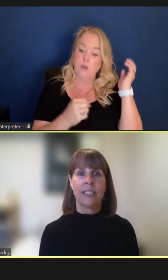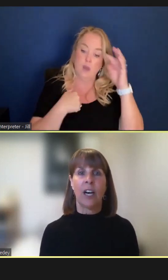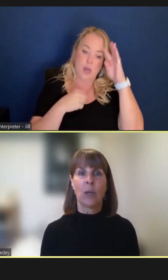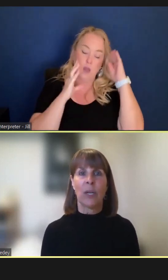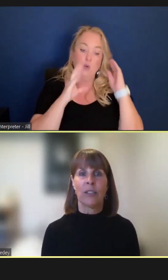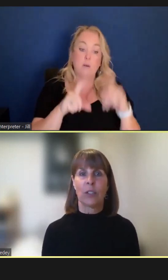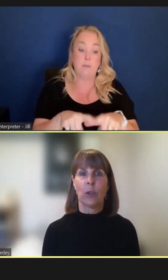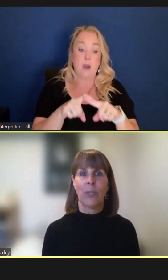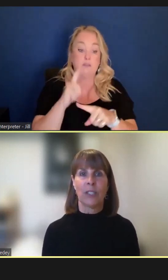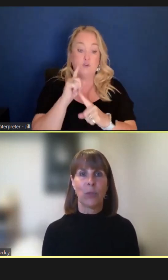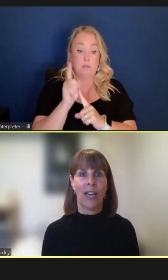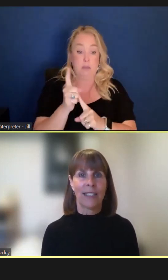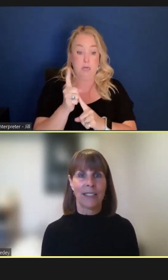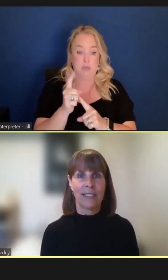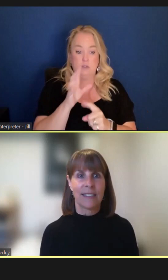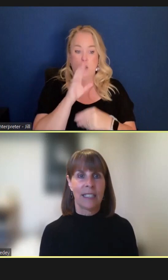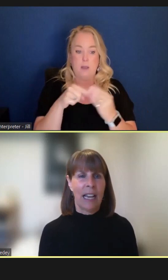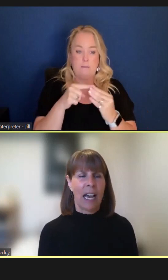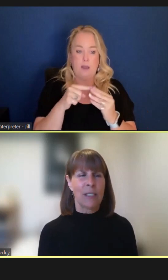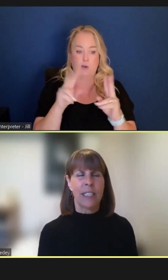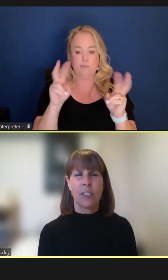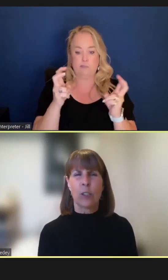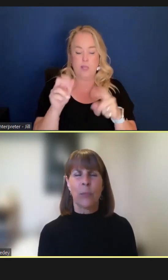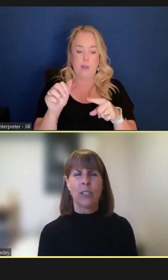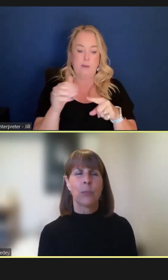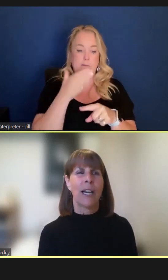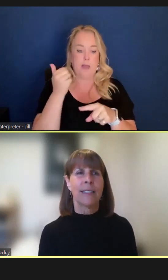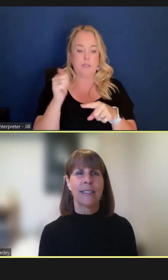talk about the term best practice I would say the term best practice is